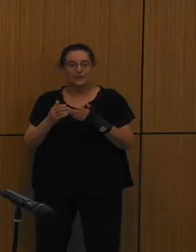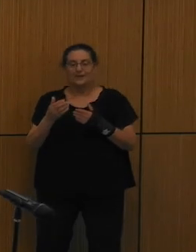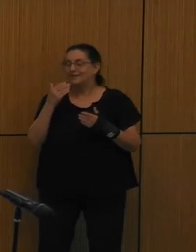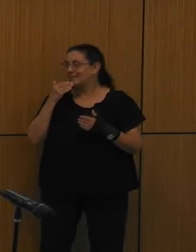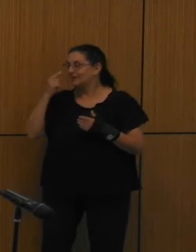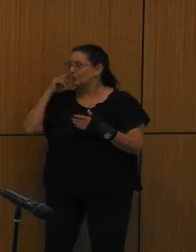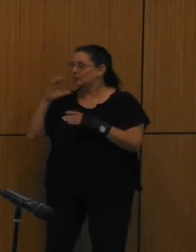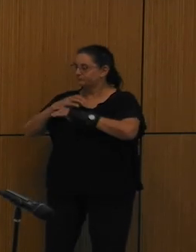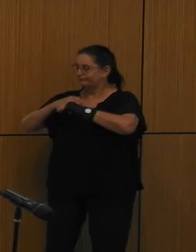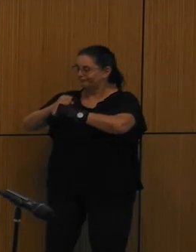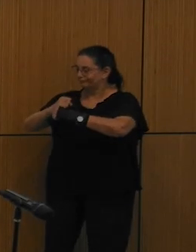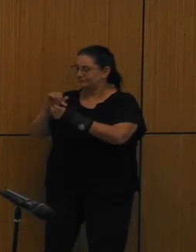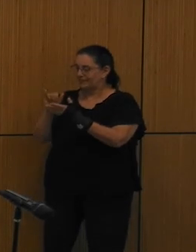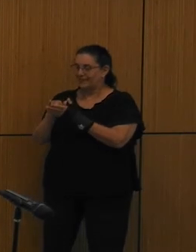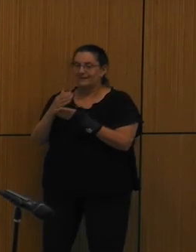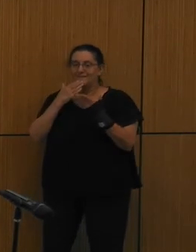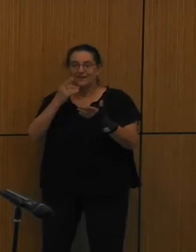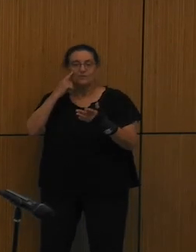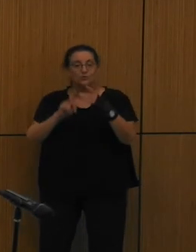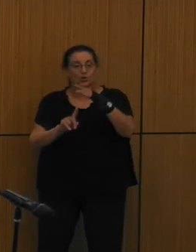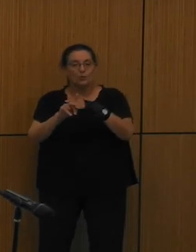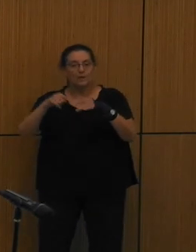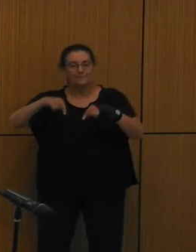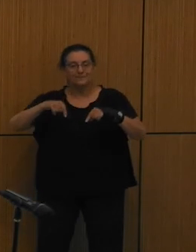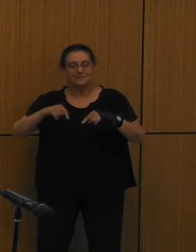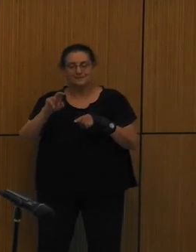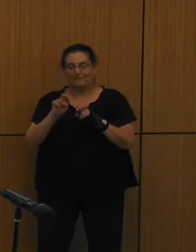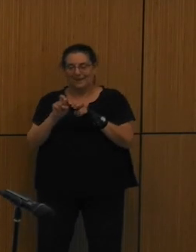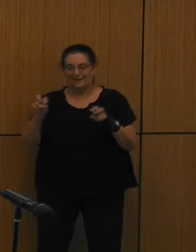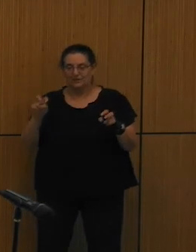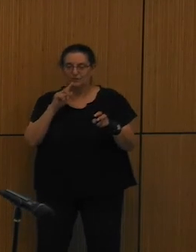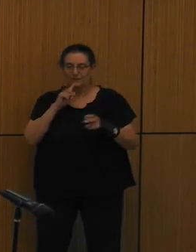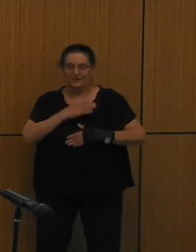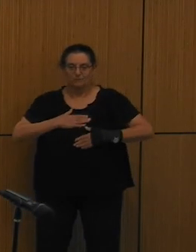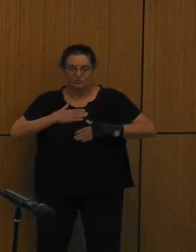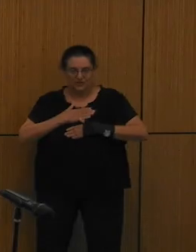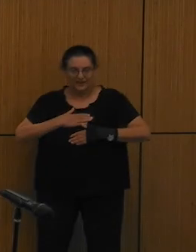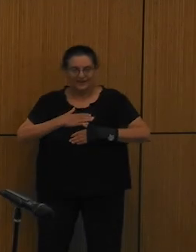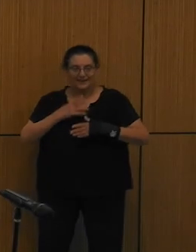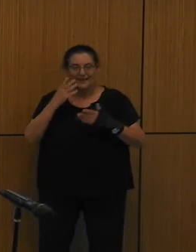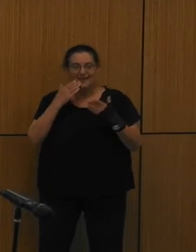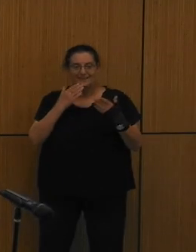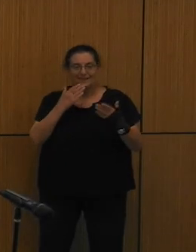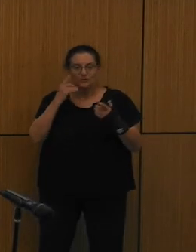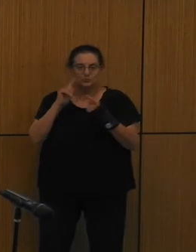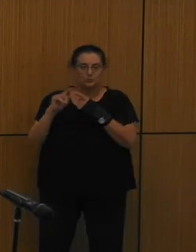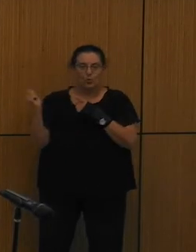So thank you everyone for showing up for this panel. I really appreciate it. And thank you to all of the speakers today.